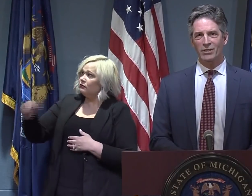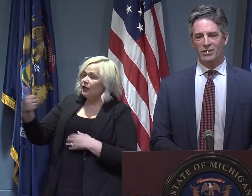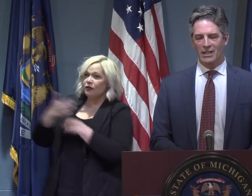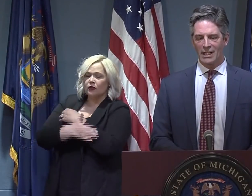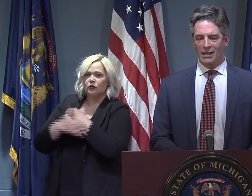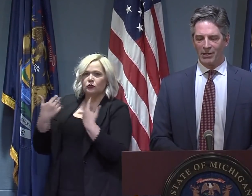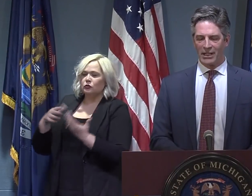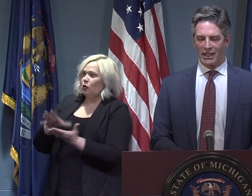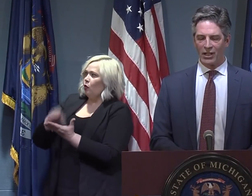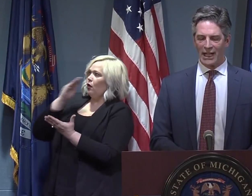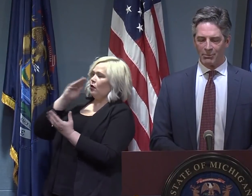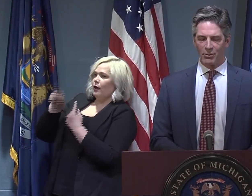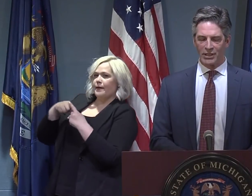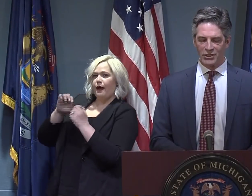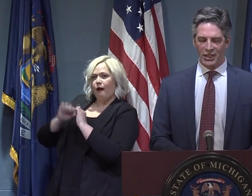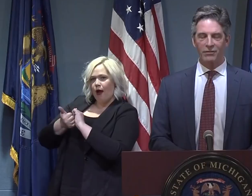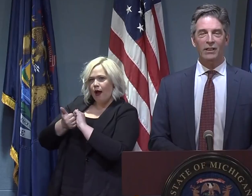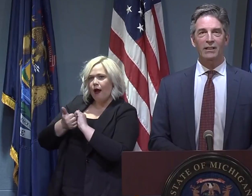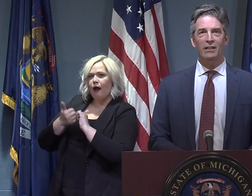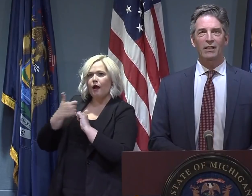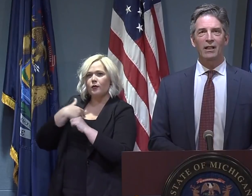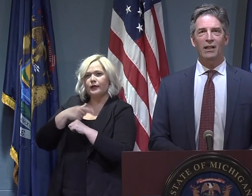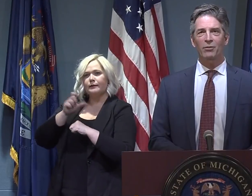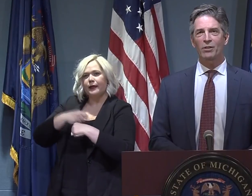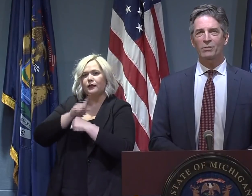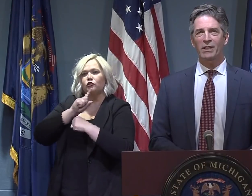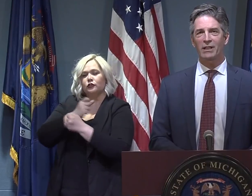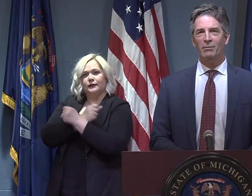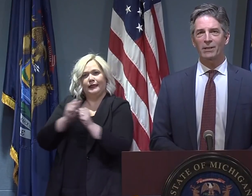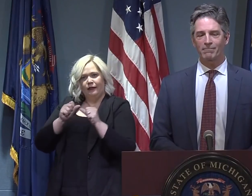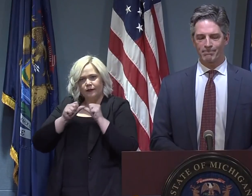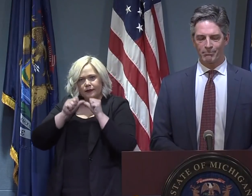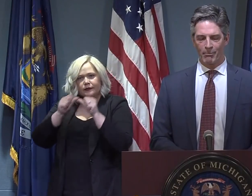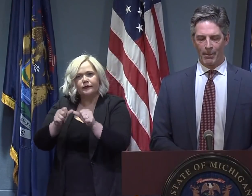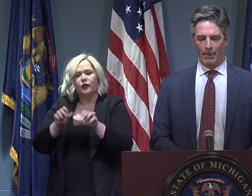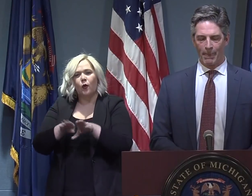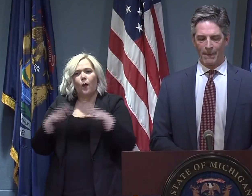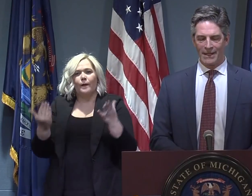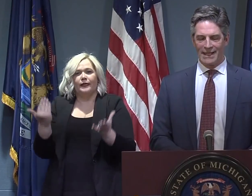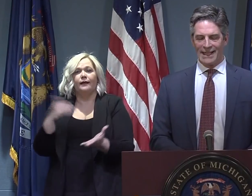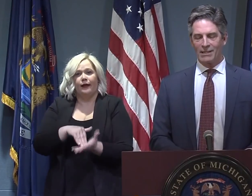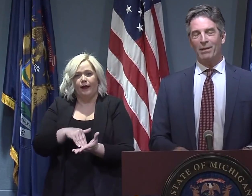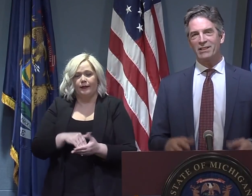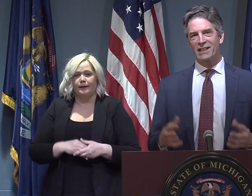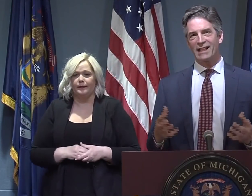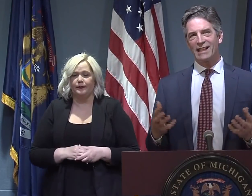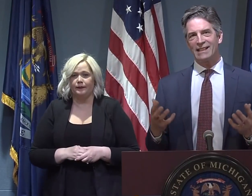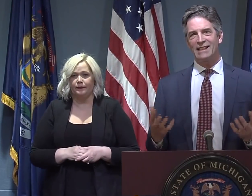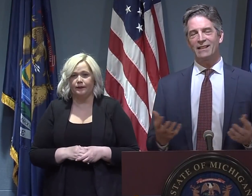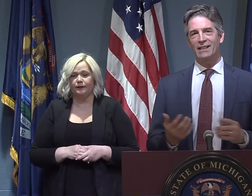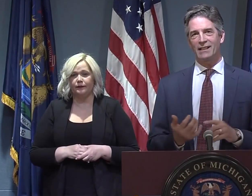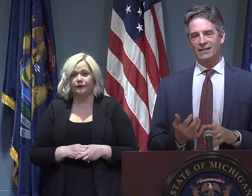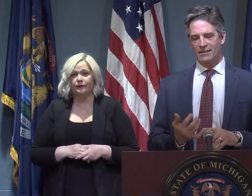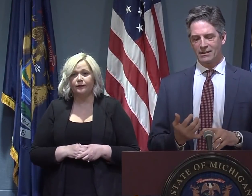THAT HAVE DONE THE SAME. WE ARE LEARNING A LOT FROM THOSE OPERATIONS ABOUT HOW TO OPERATE